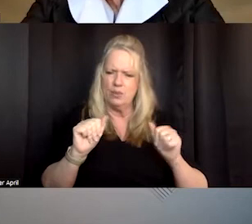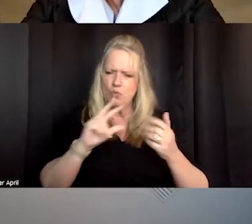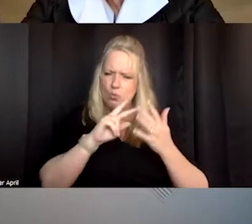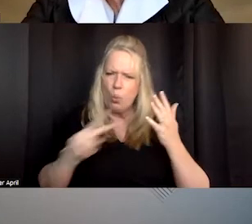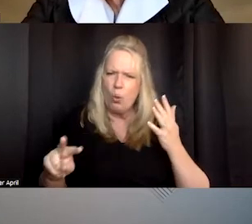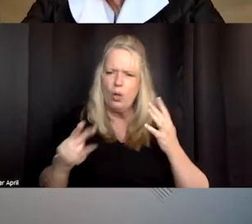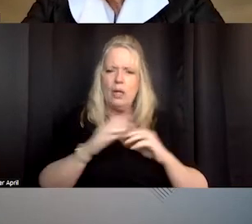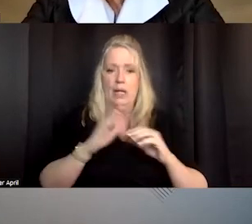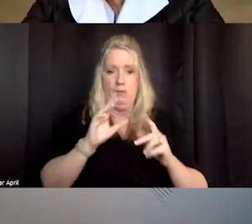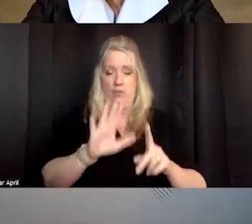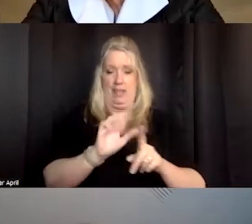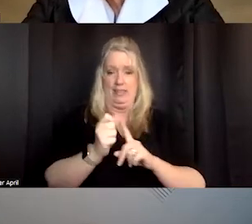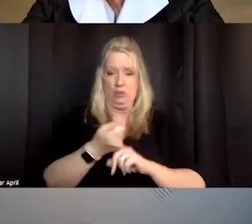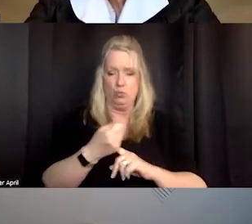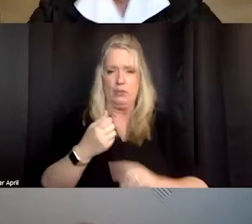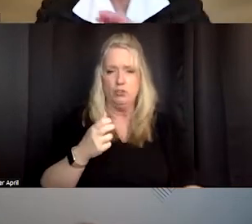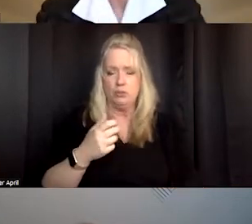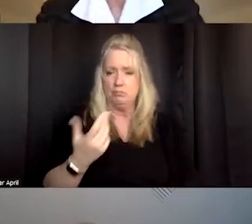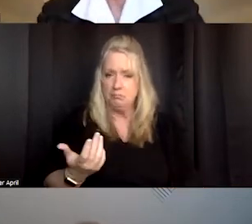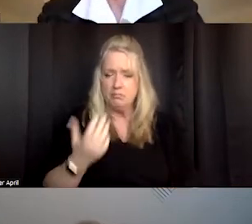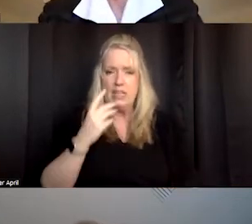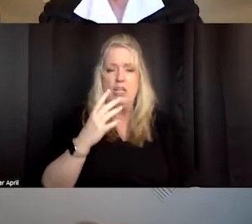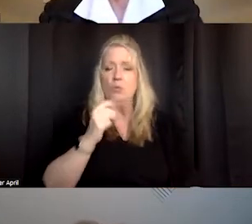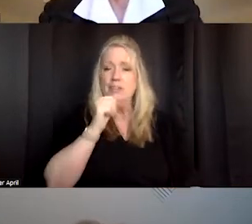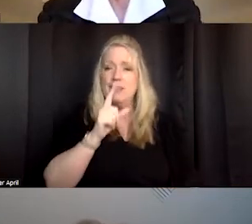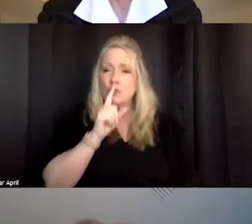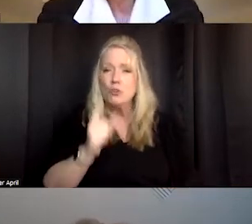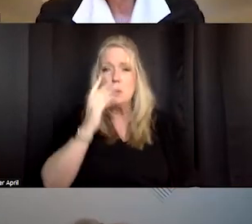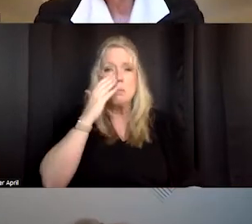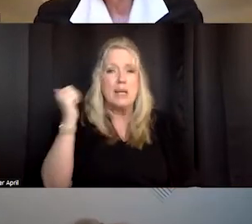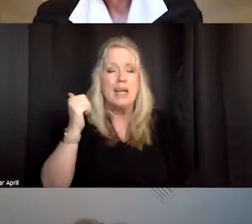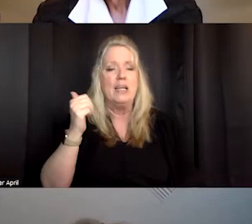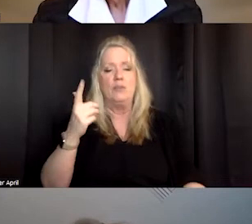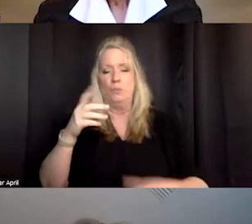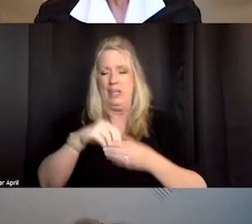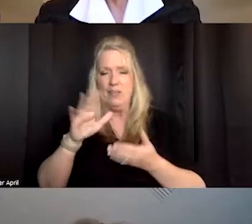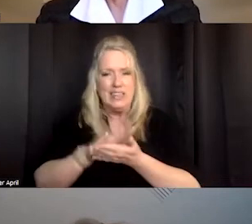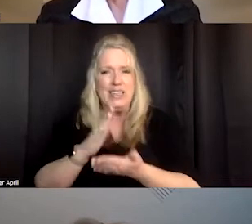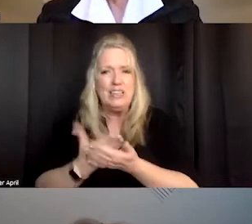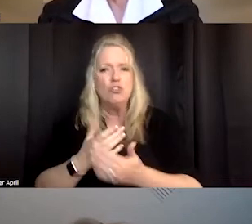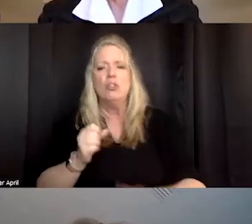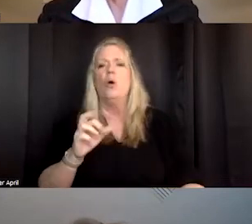THE SITUATION, WAS IT, WERE THEY UNCERTAIN BECAUSE THEY WERE IN THE KITCHEN AND MAYBE THEY SPILLED